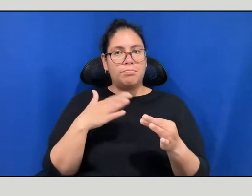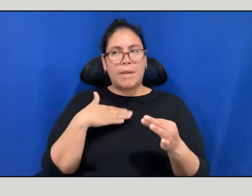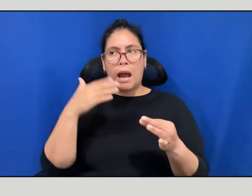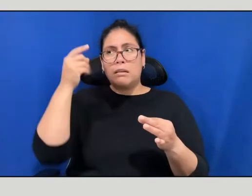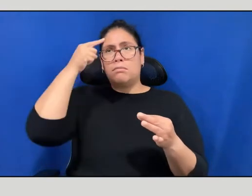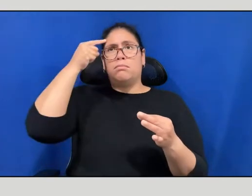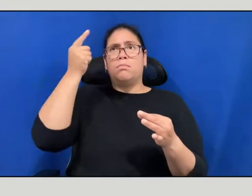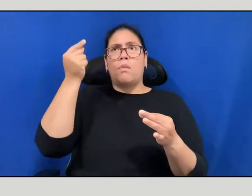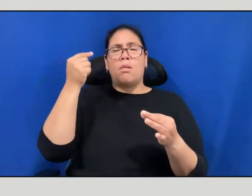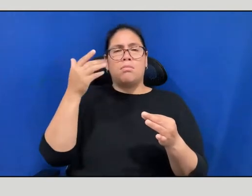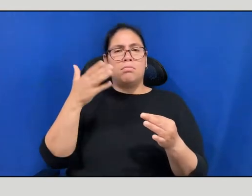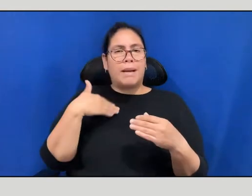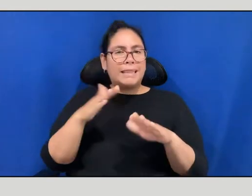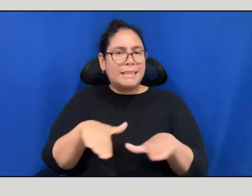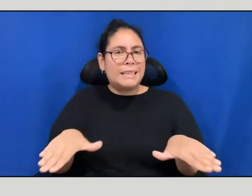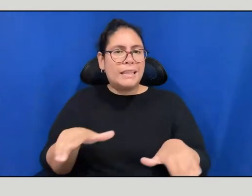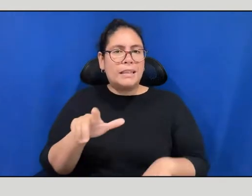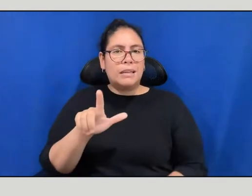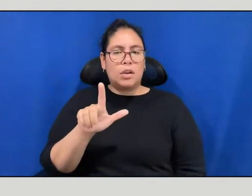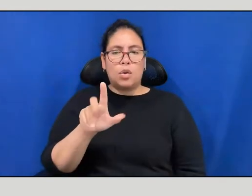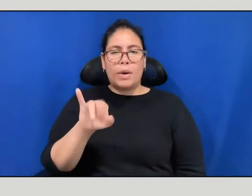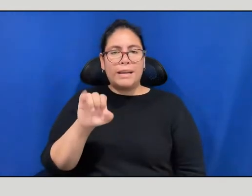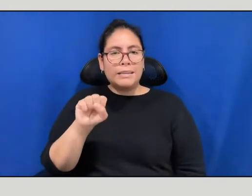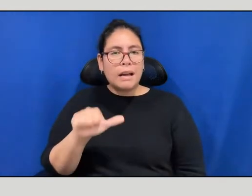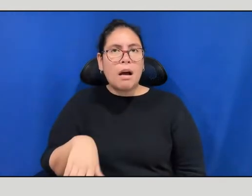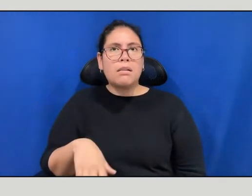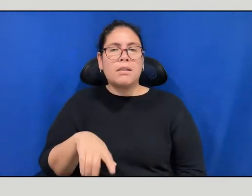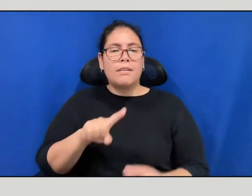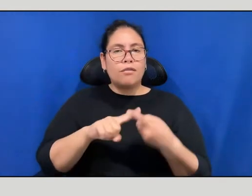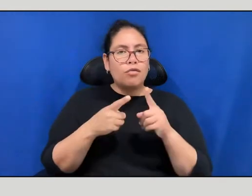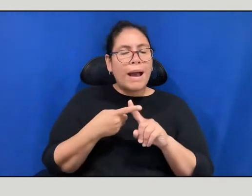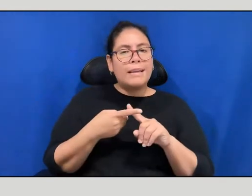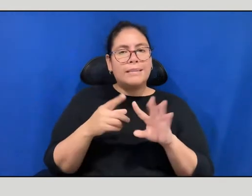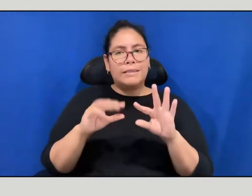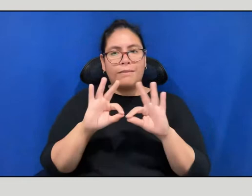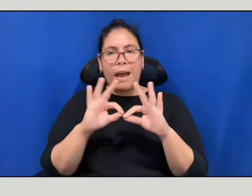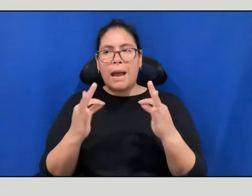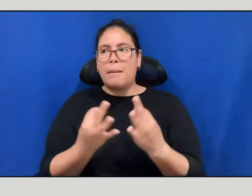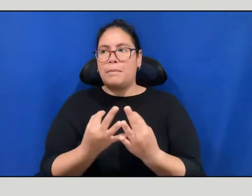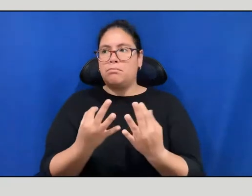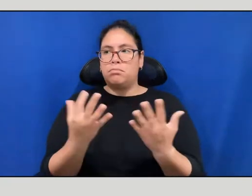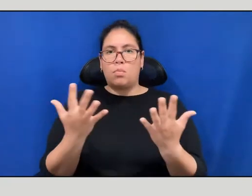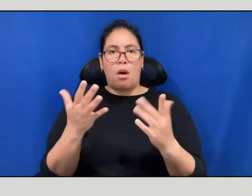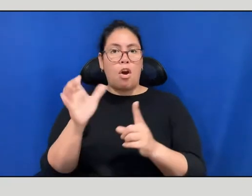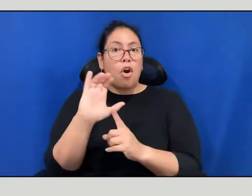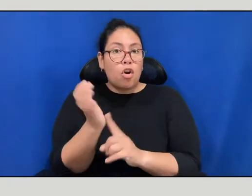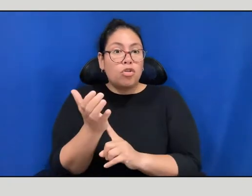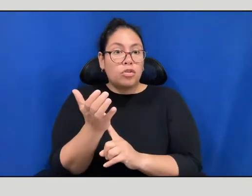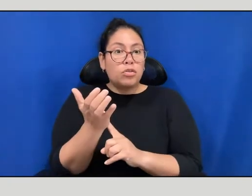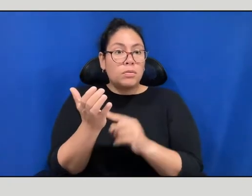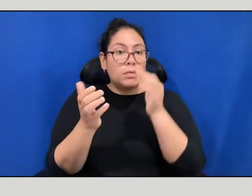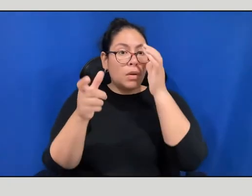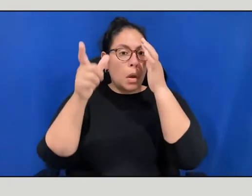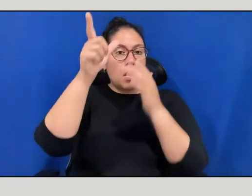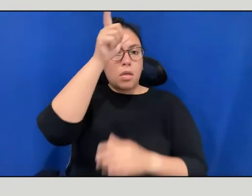A lot of aspects of that culture obviously have formed me, and lately in my life,